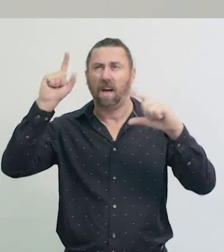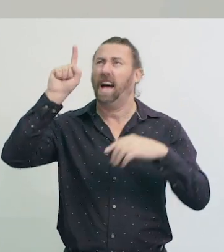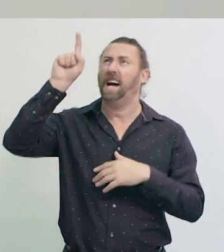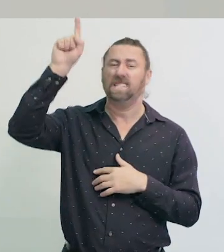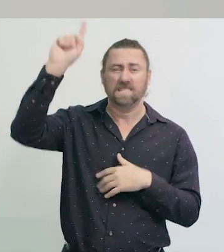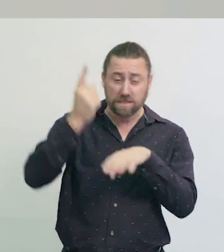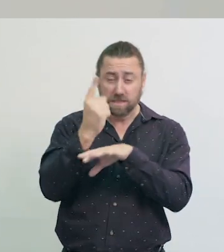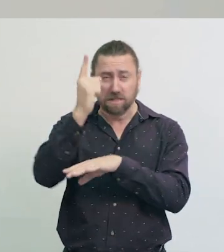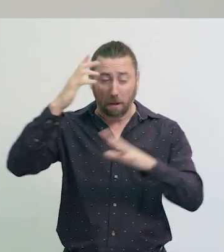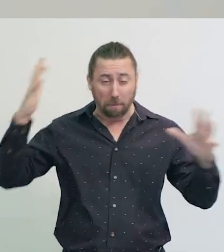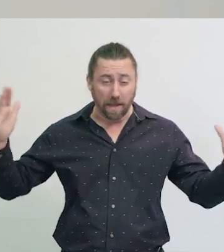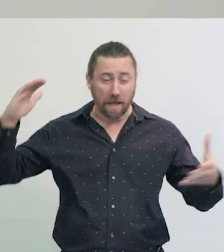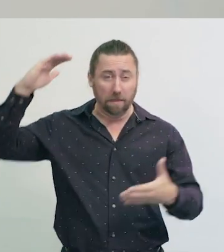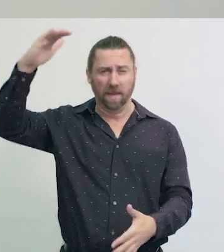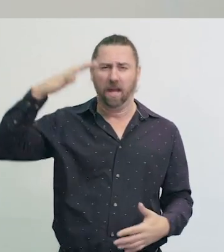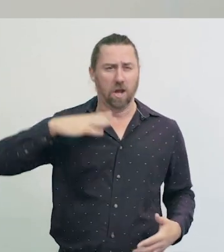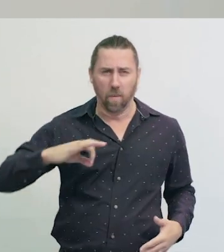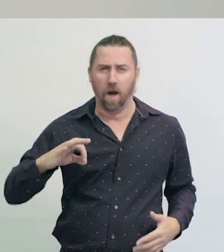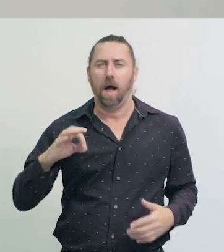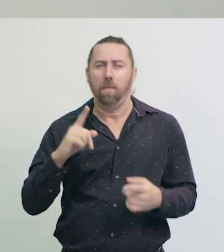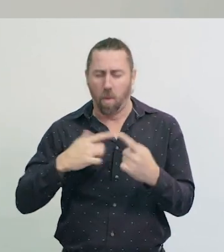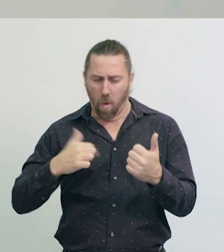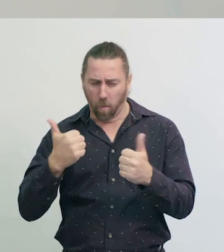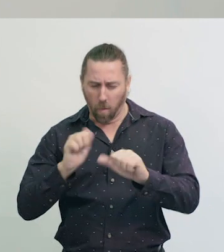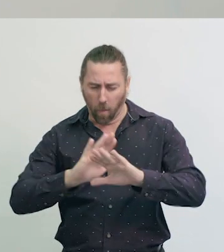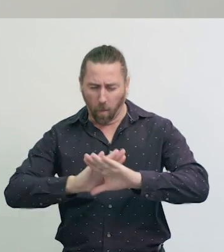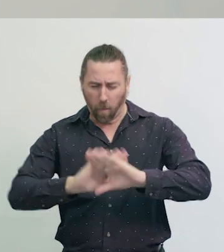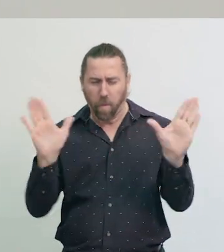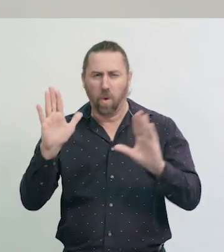whilst also increasing the quality of the images captured.